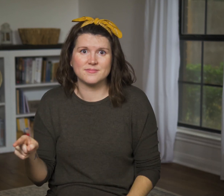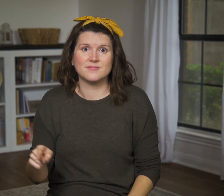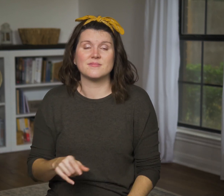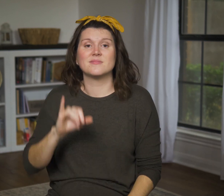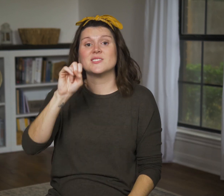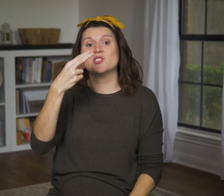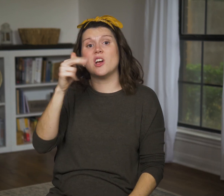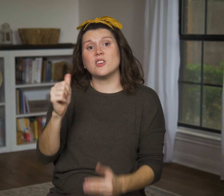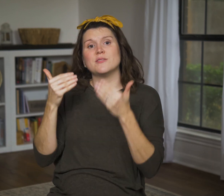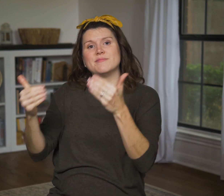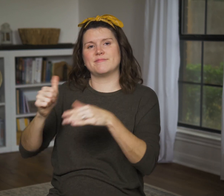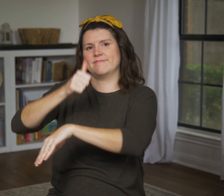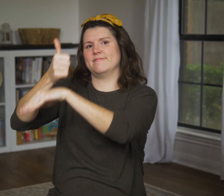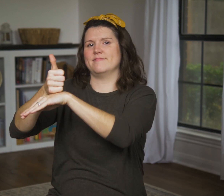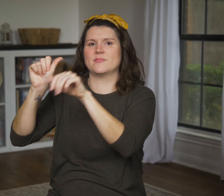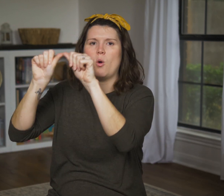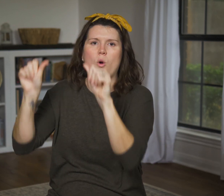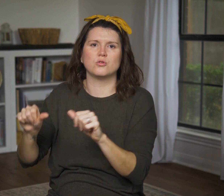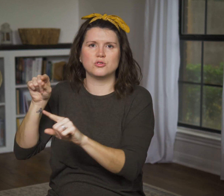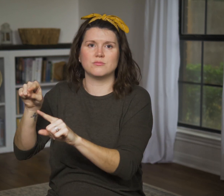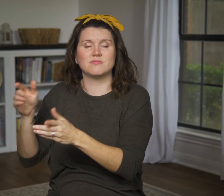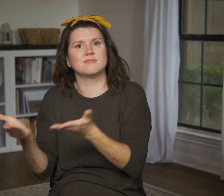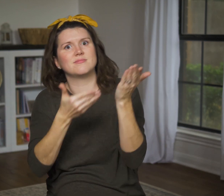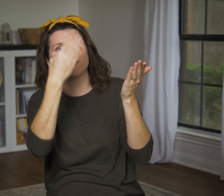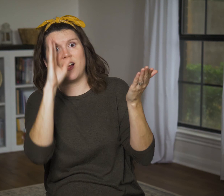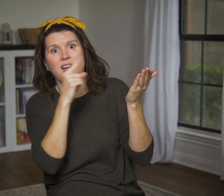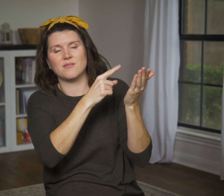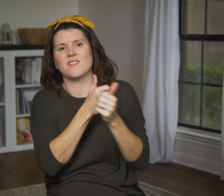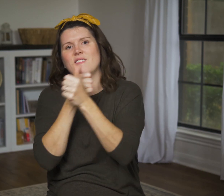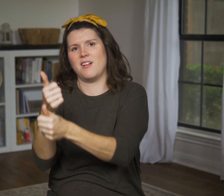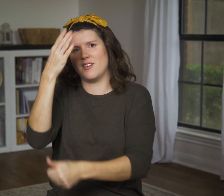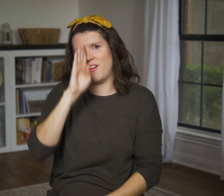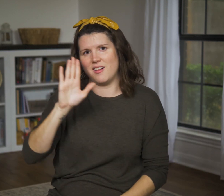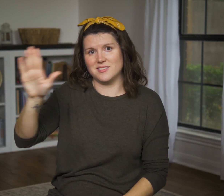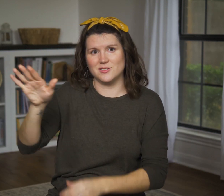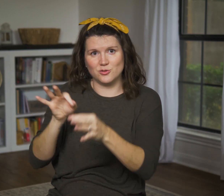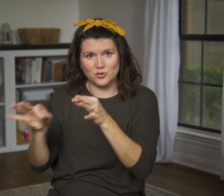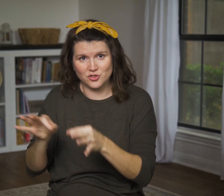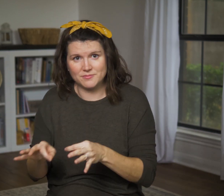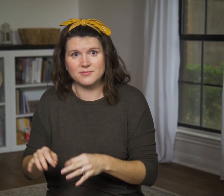Then Joshua builds an altar to God and follows God’s instructions,